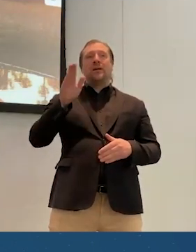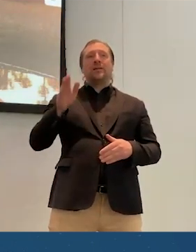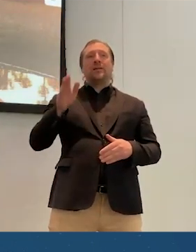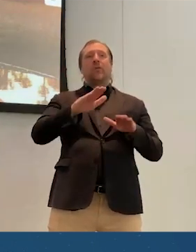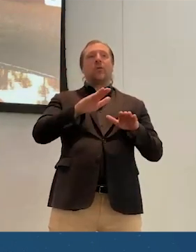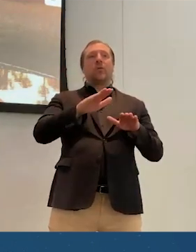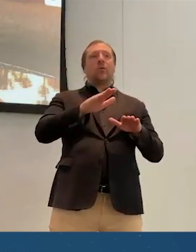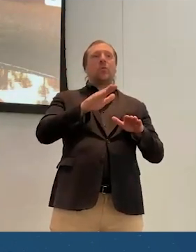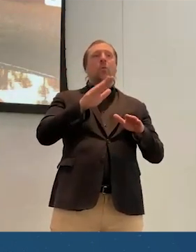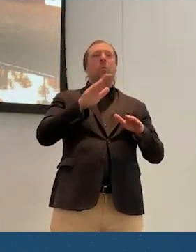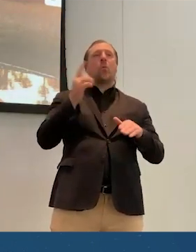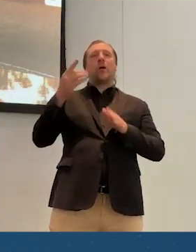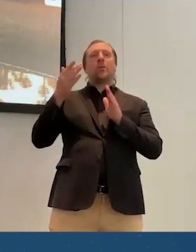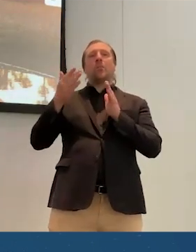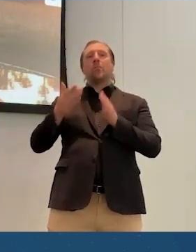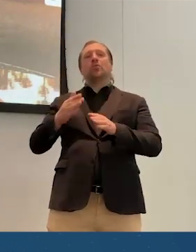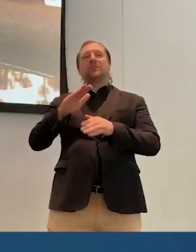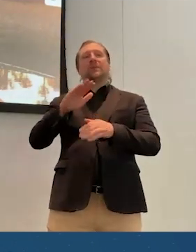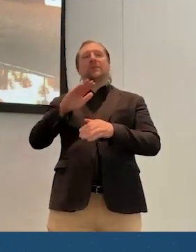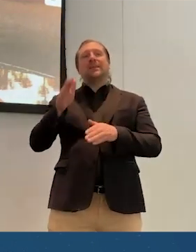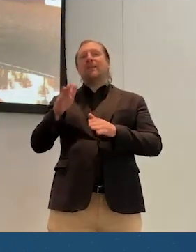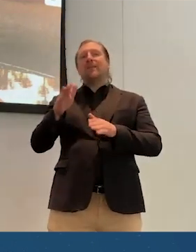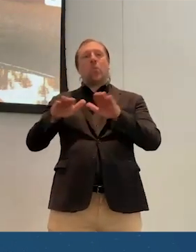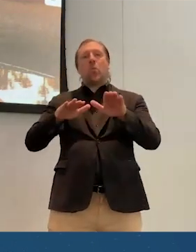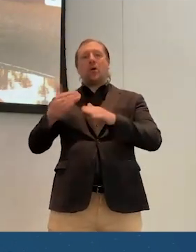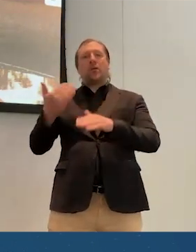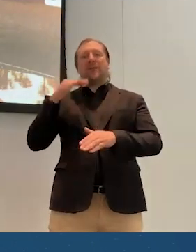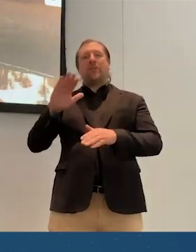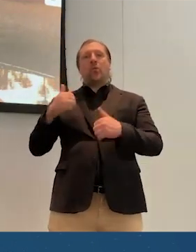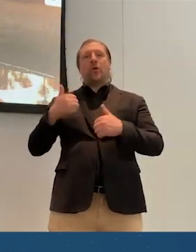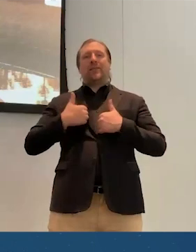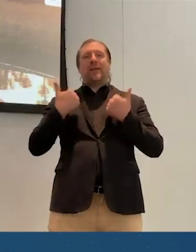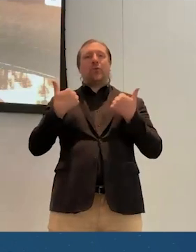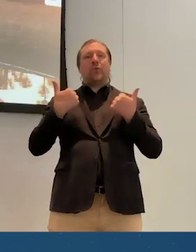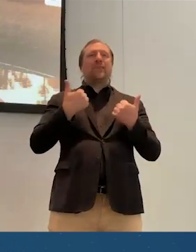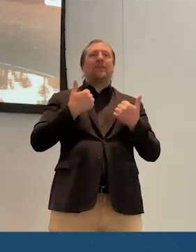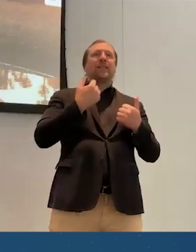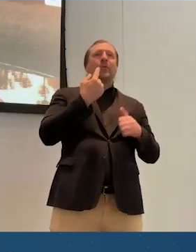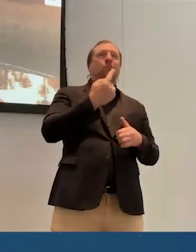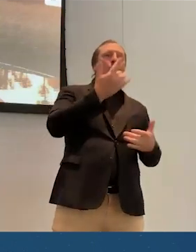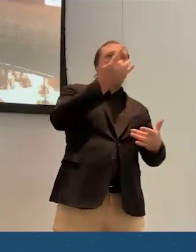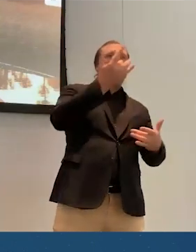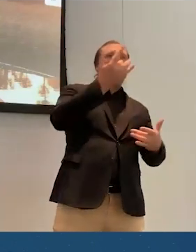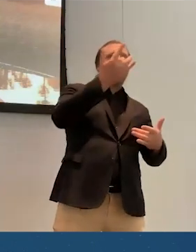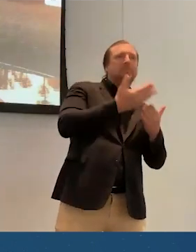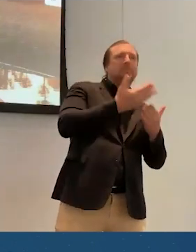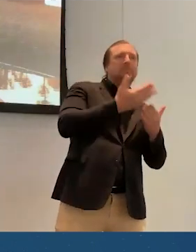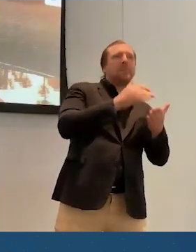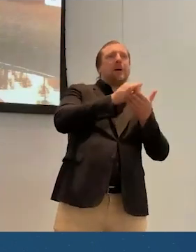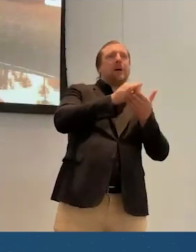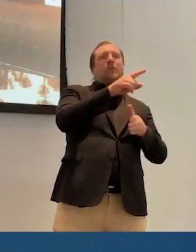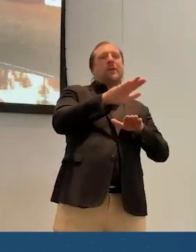Maybe they were born with, for example, a condition that makes it impossible for them to walk.